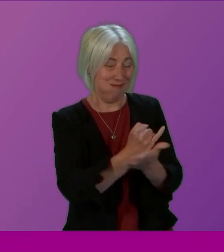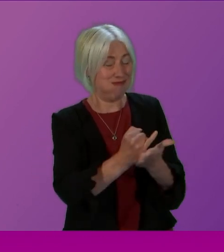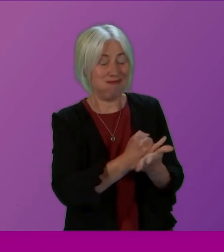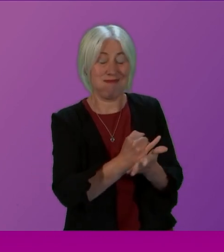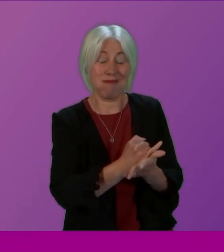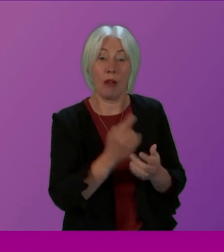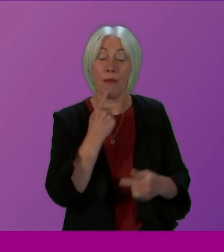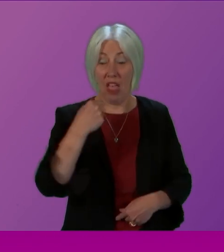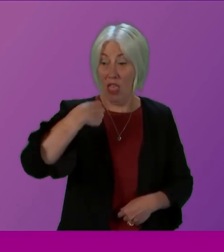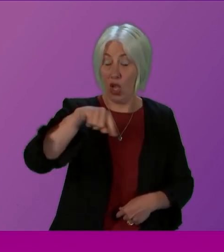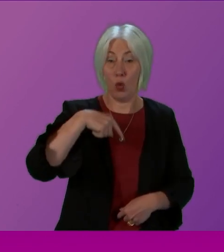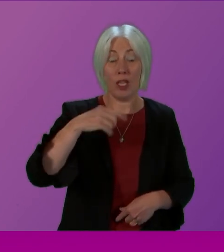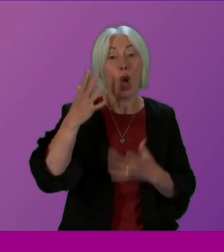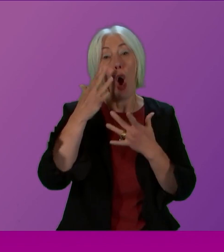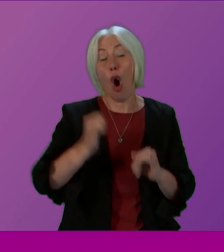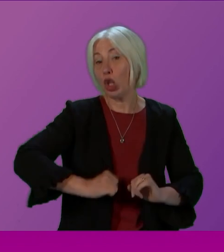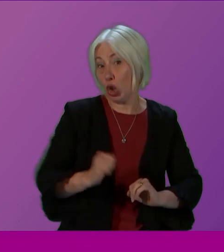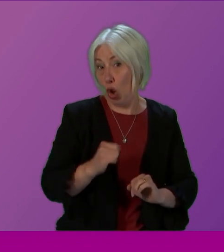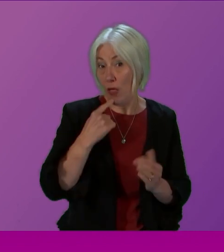This week, Audit Scotland said: